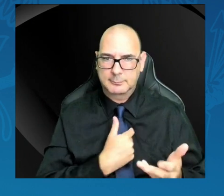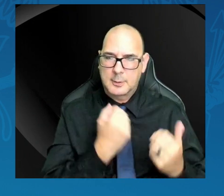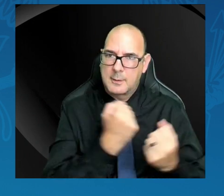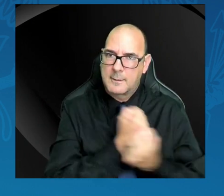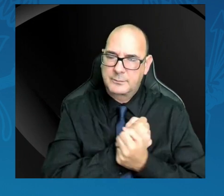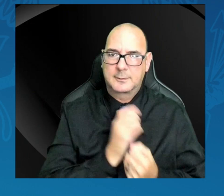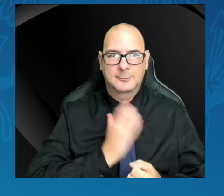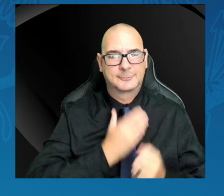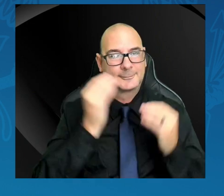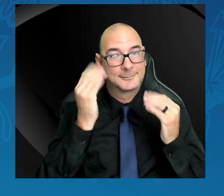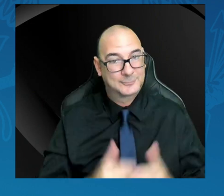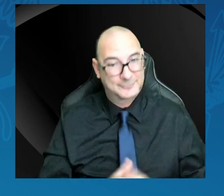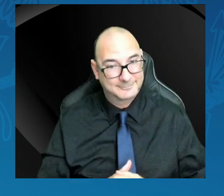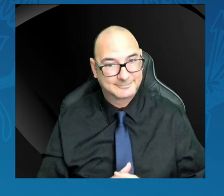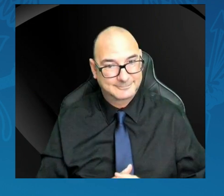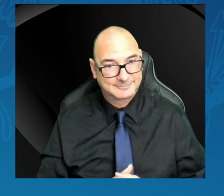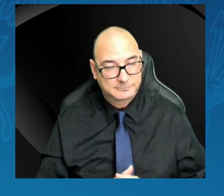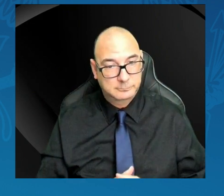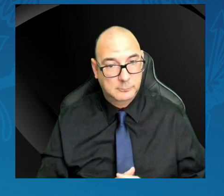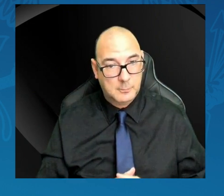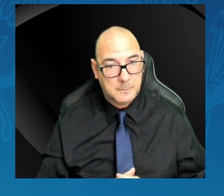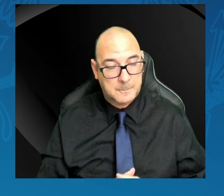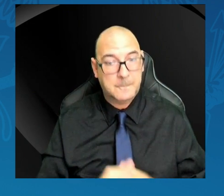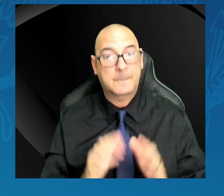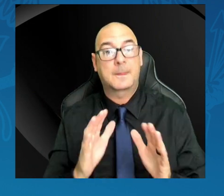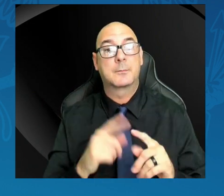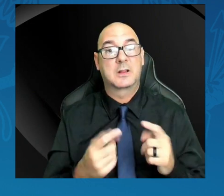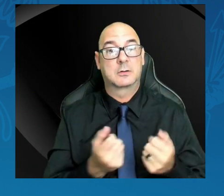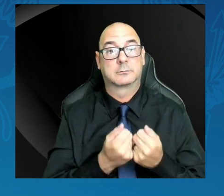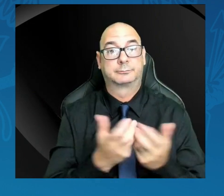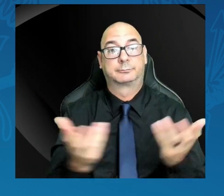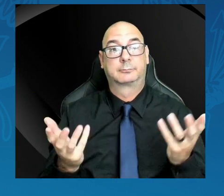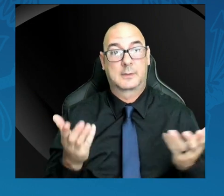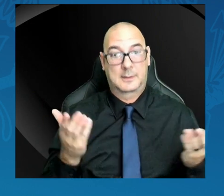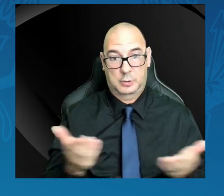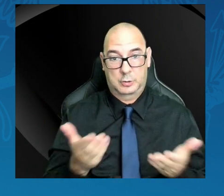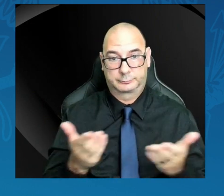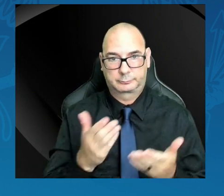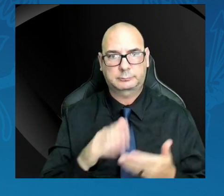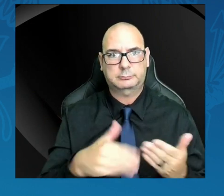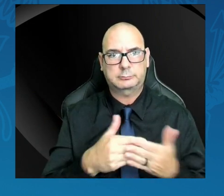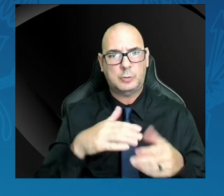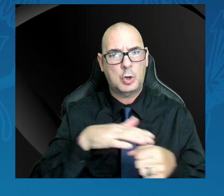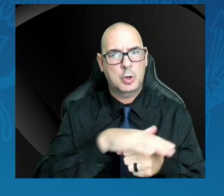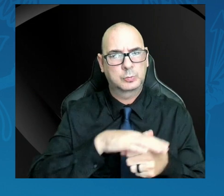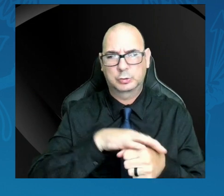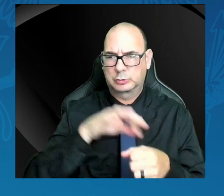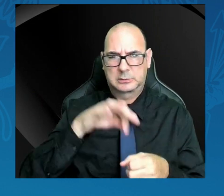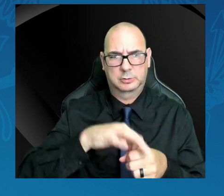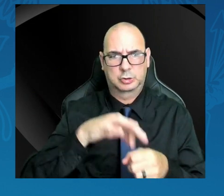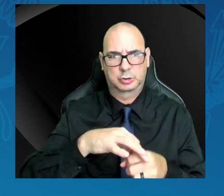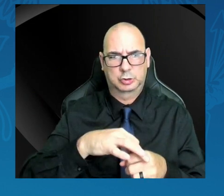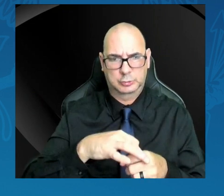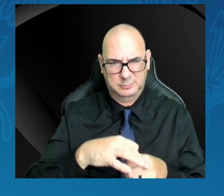So to everyone here, including all the local elected officials. Thank you. And of course, we should acknowledge all the folks